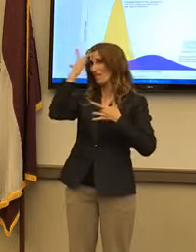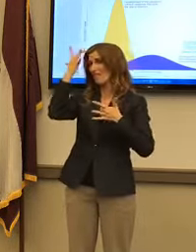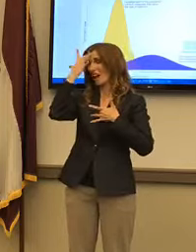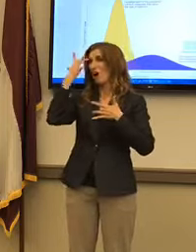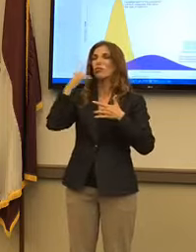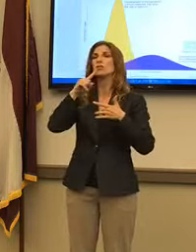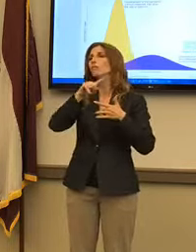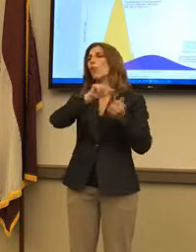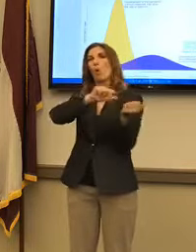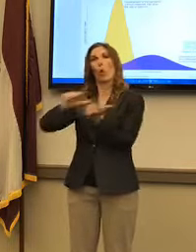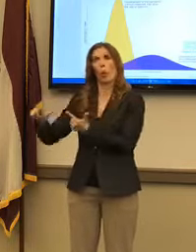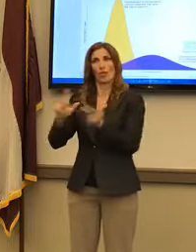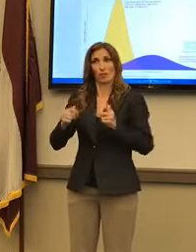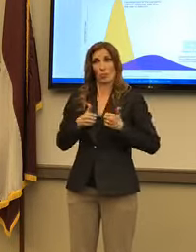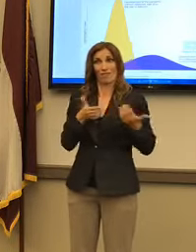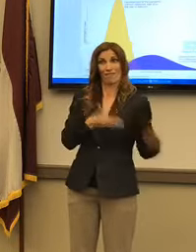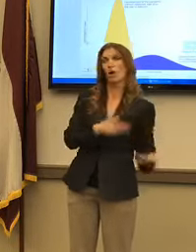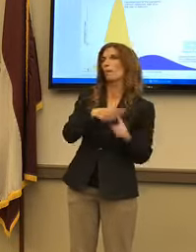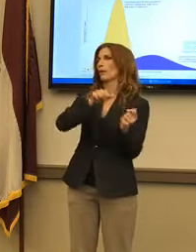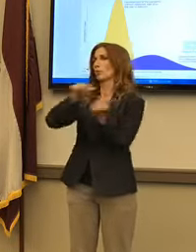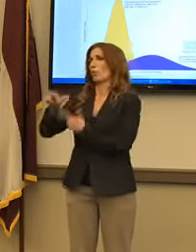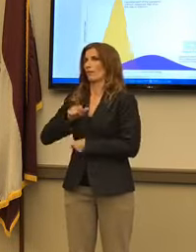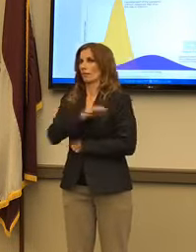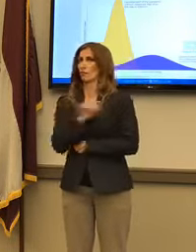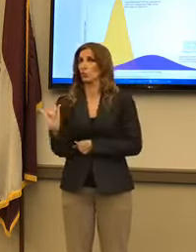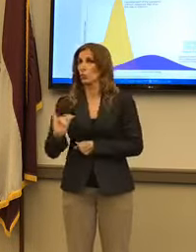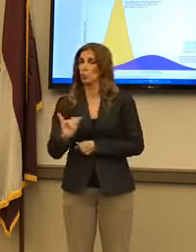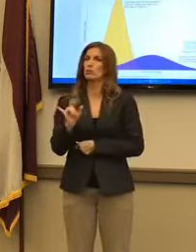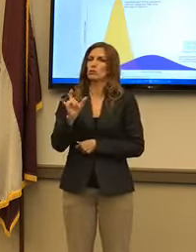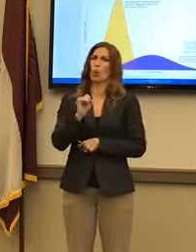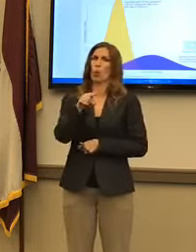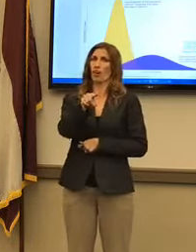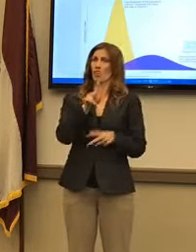all of the residents and staff so that facilities can get a better handle on